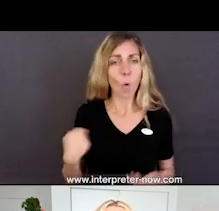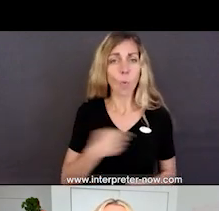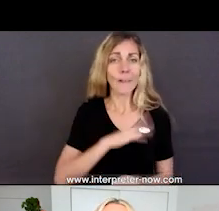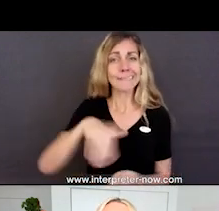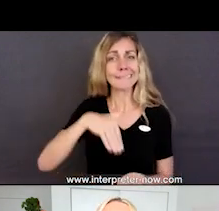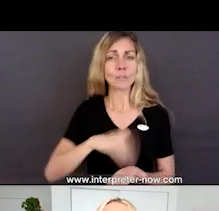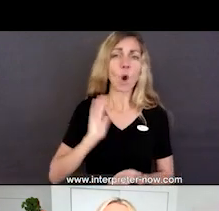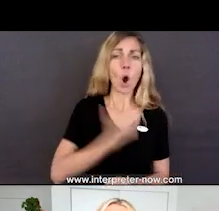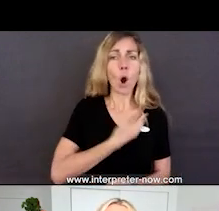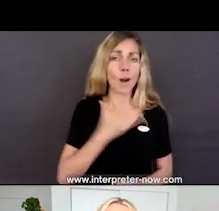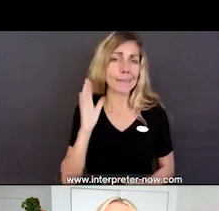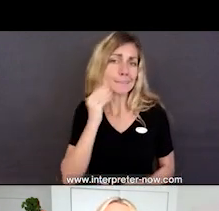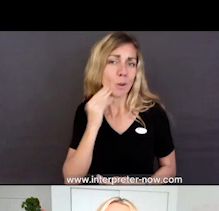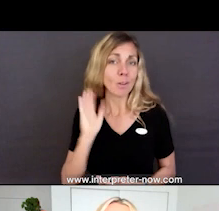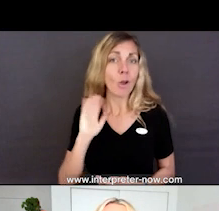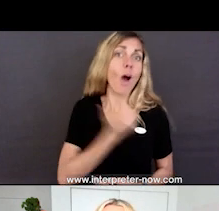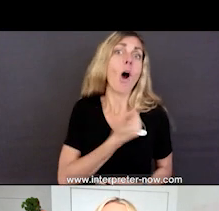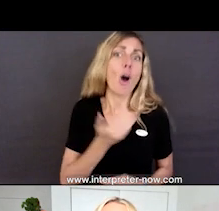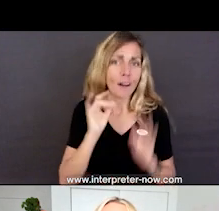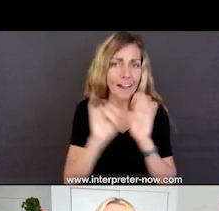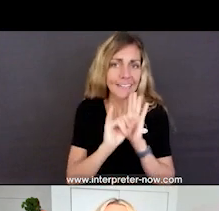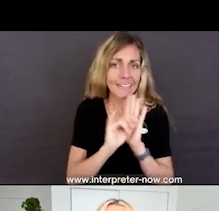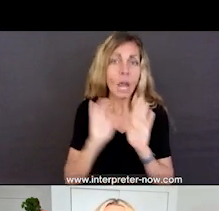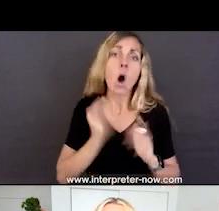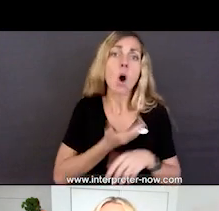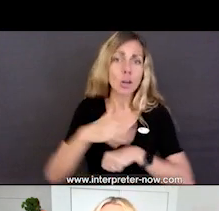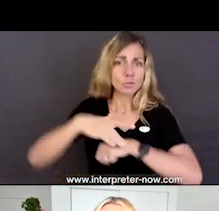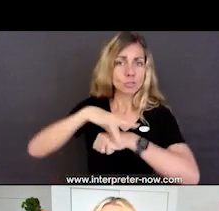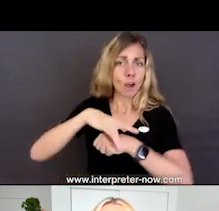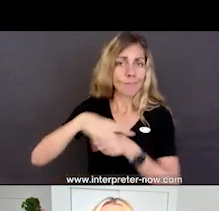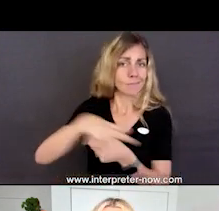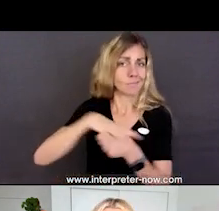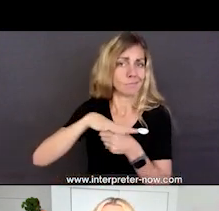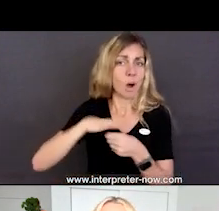When we center our own experience, when we center our own identity, our own geographic